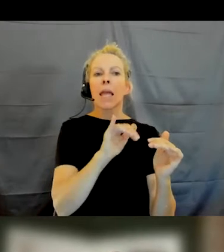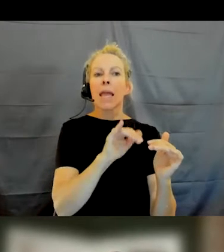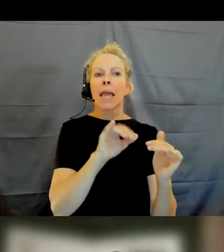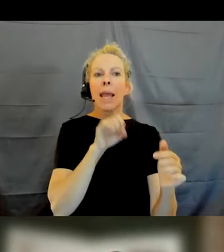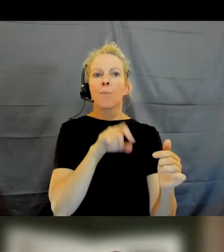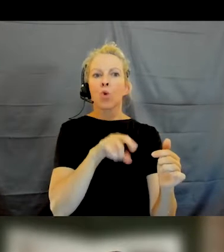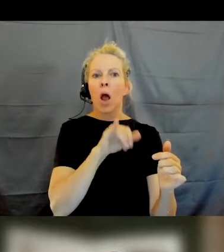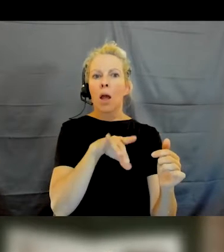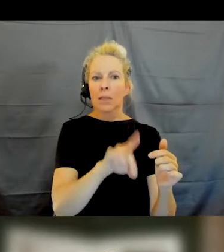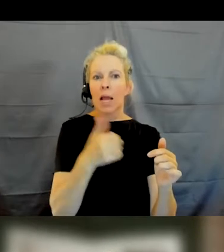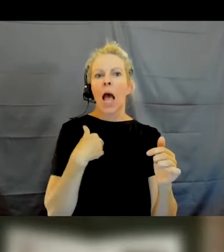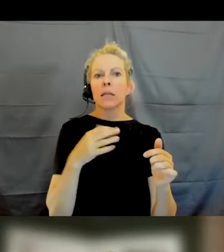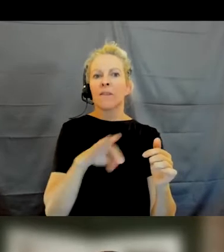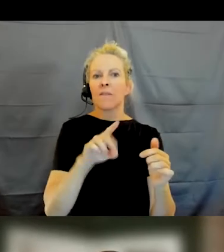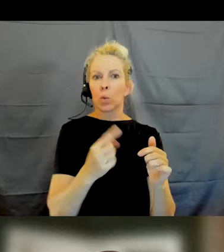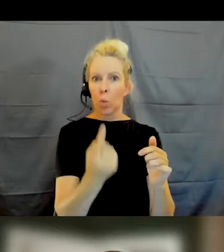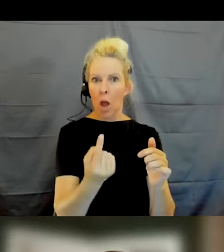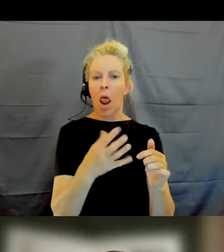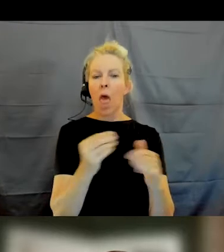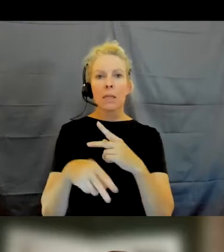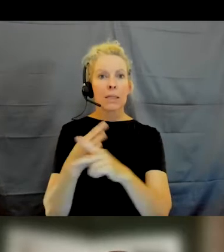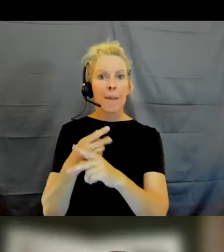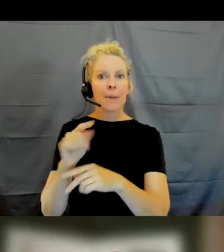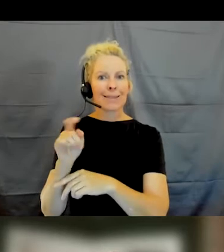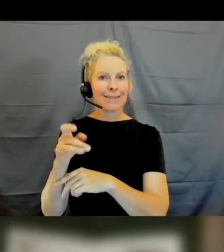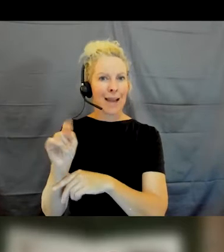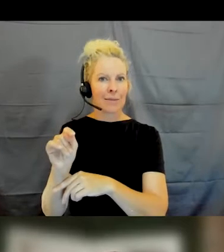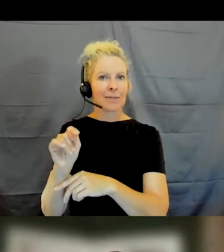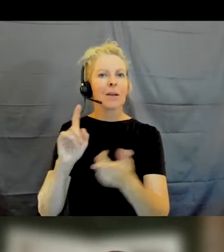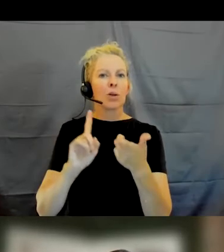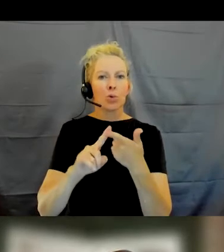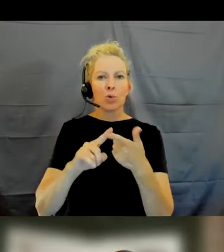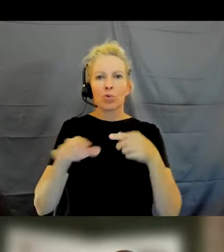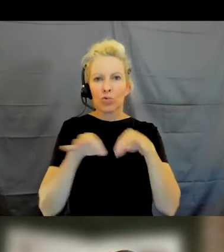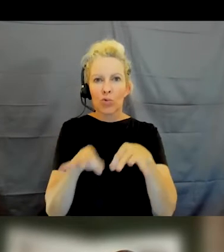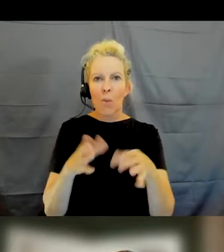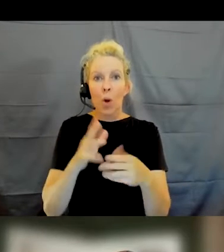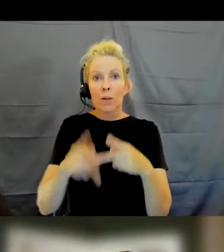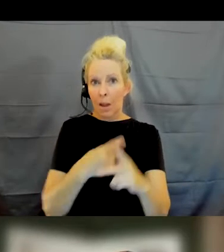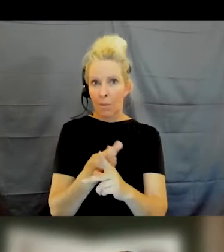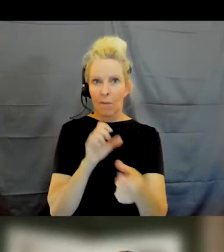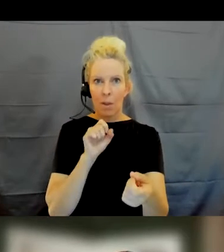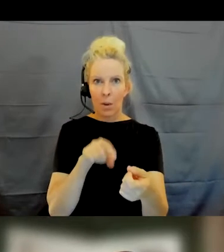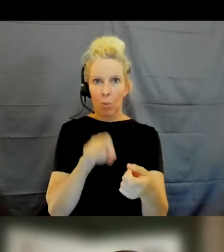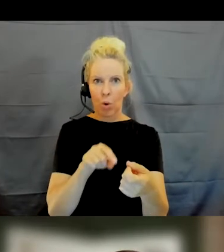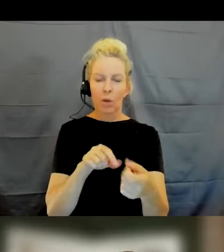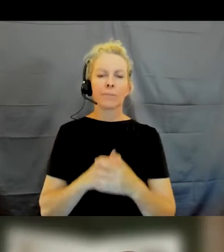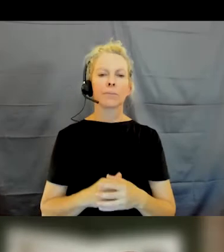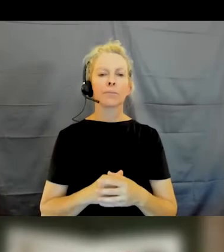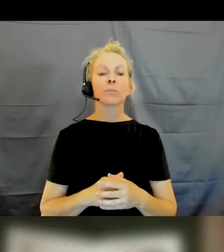idea of field 1, type text to describe what type of input it is, right? A connection is being made